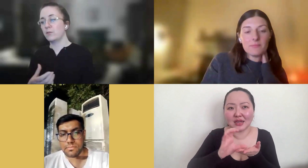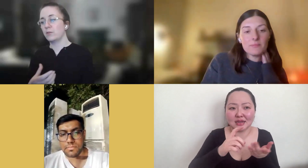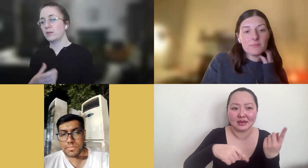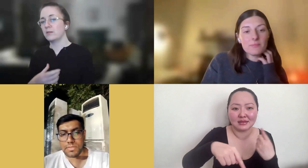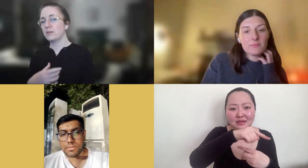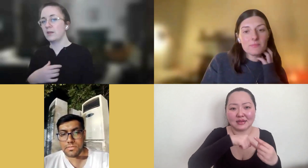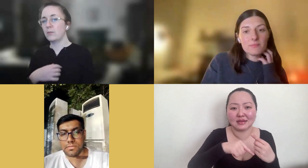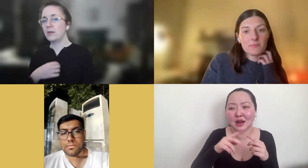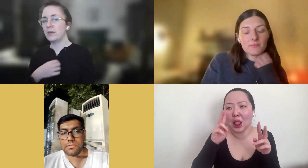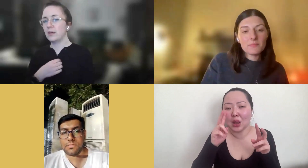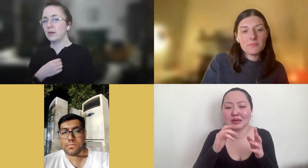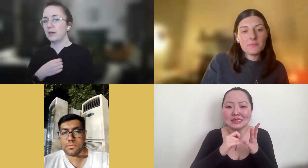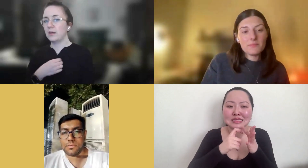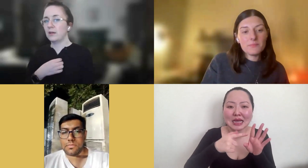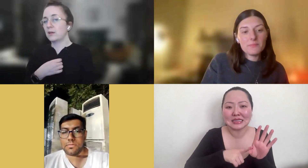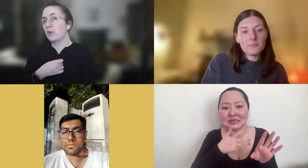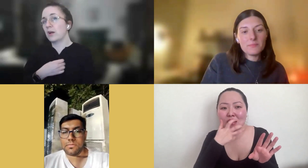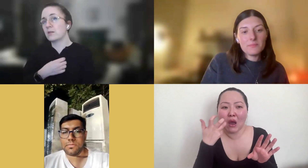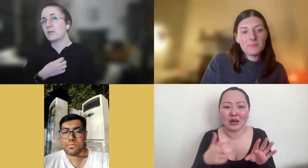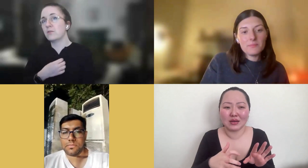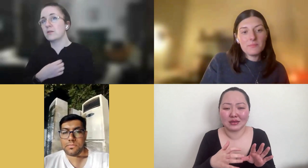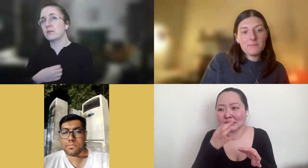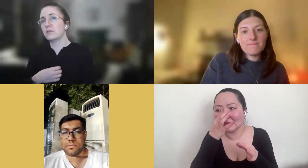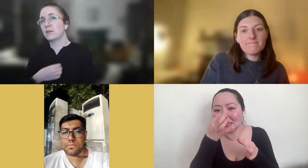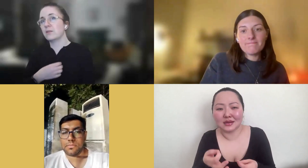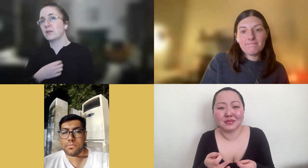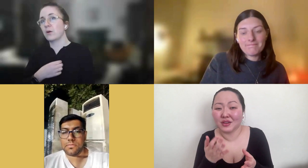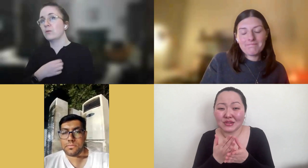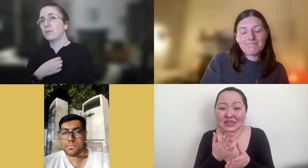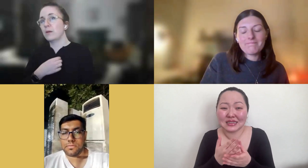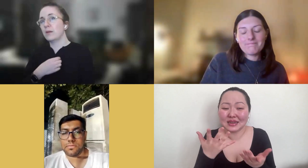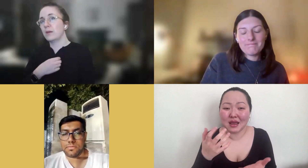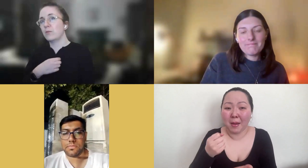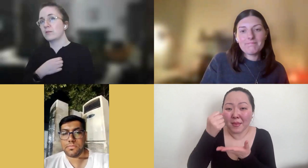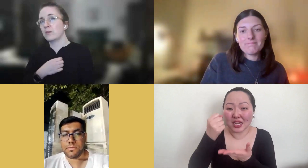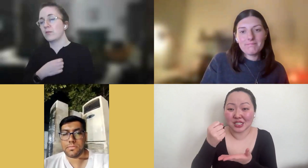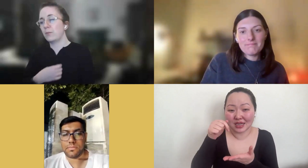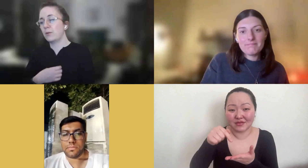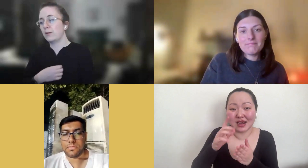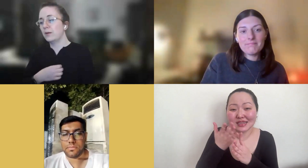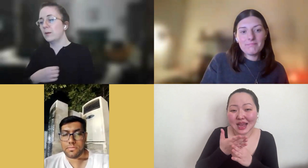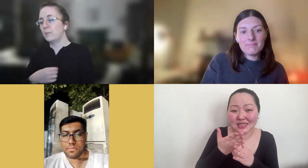budget for this, it is making it attractive as a goal and making this stuff happen.